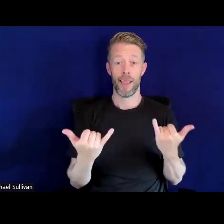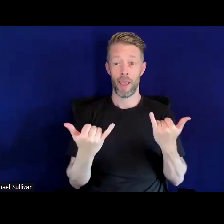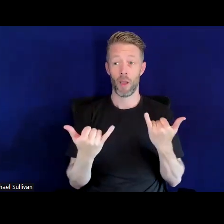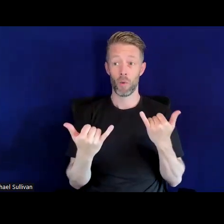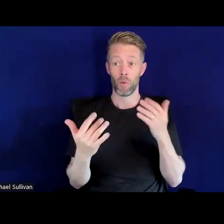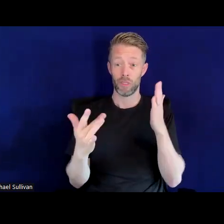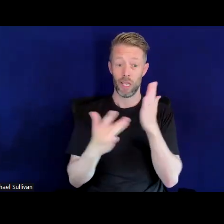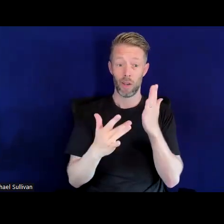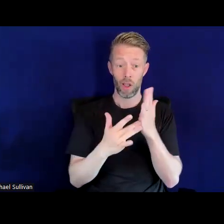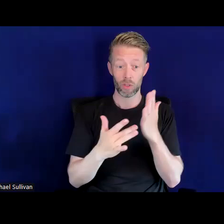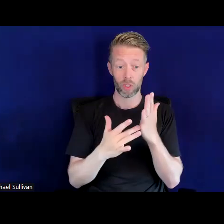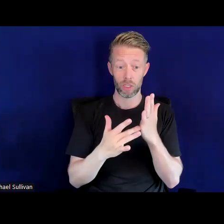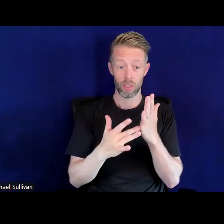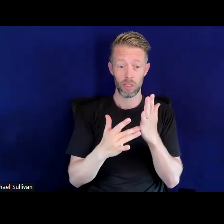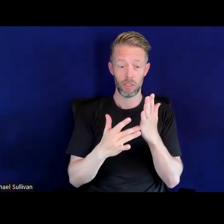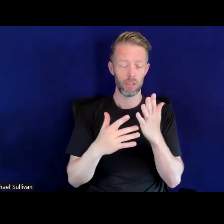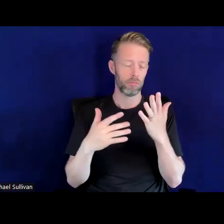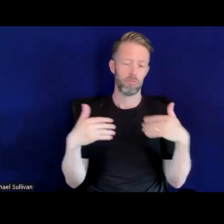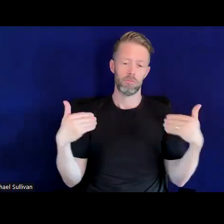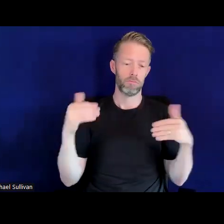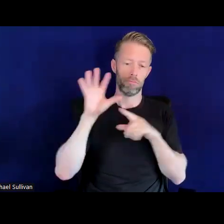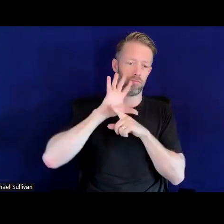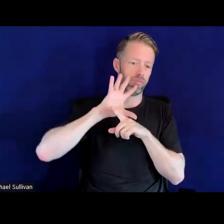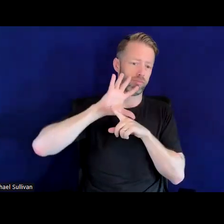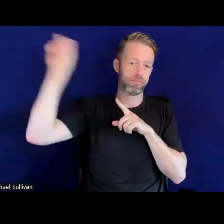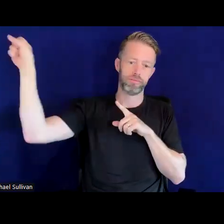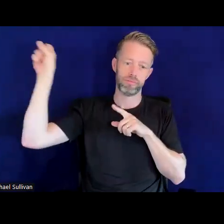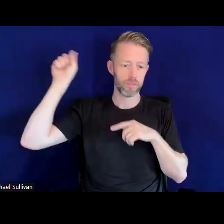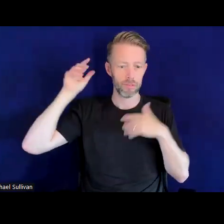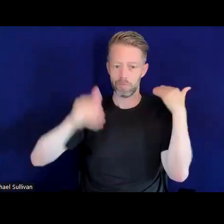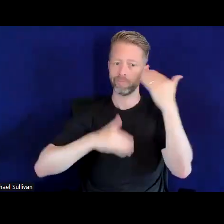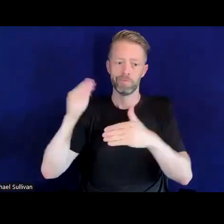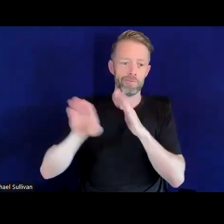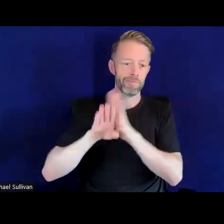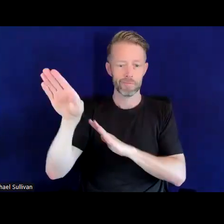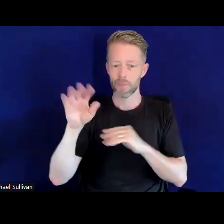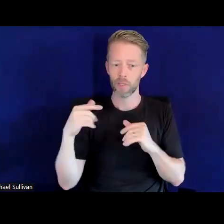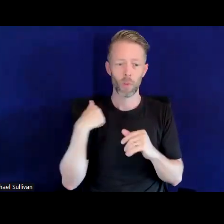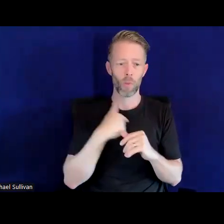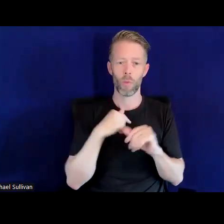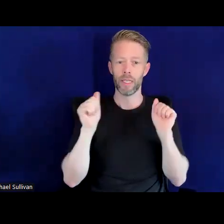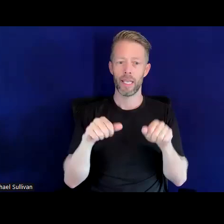advanced so much that many of us are able to use technology to do all types of things within our